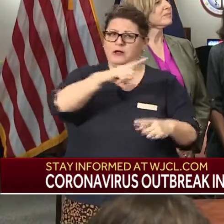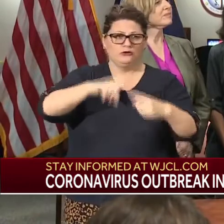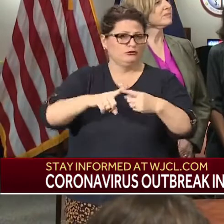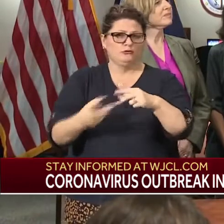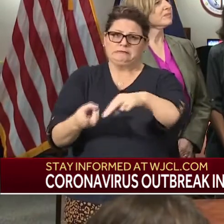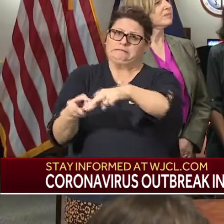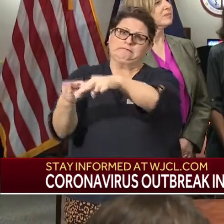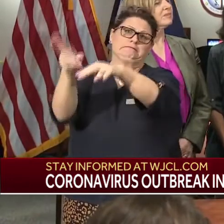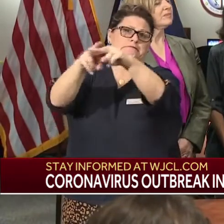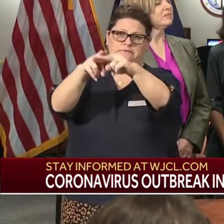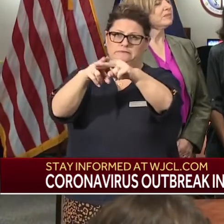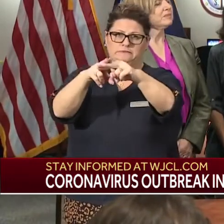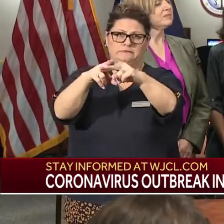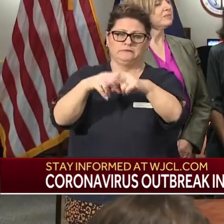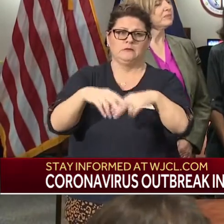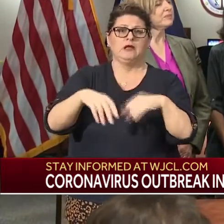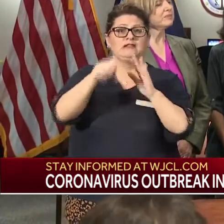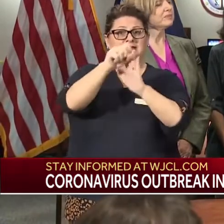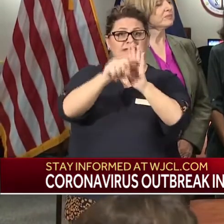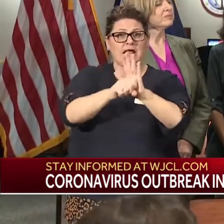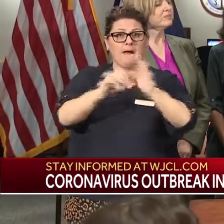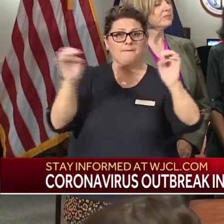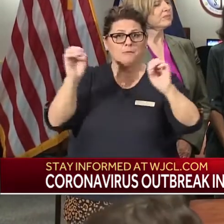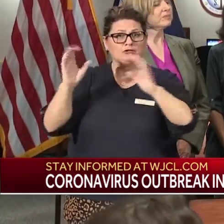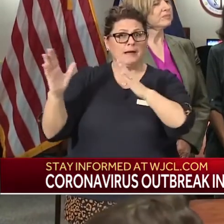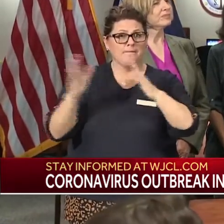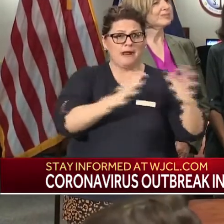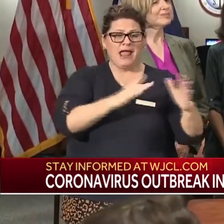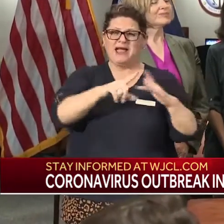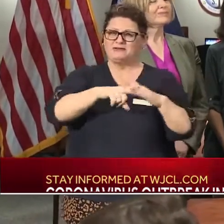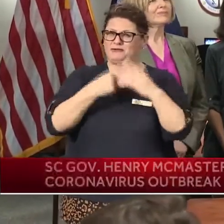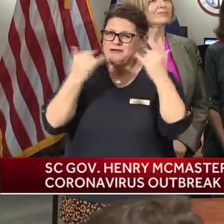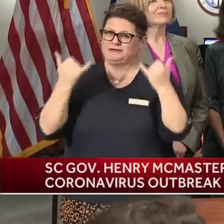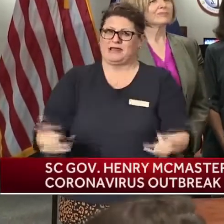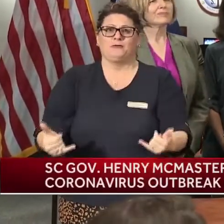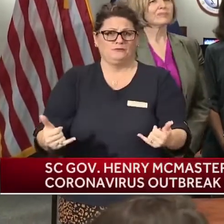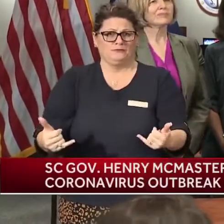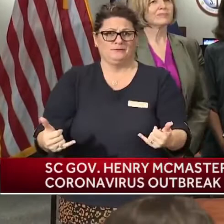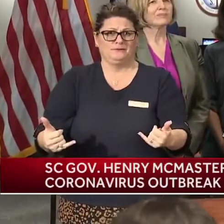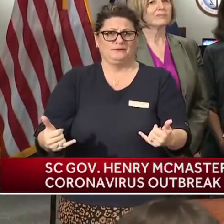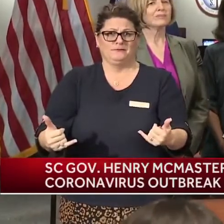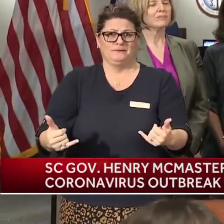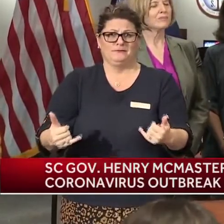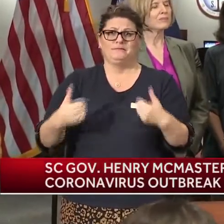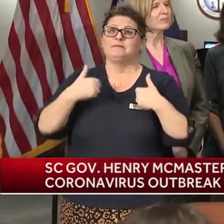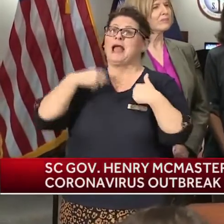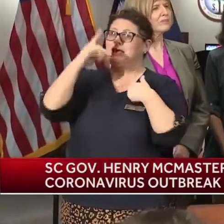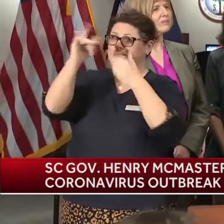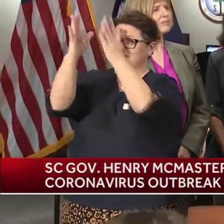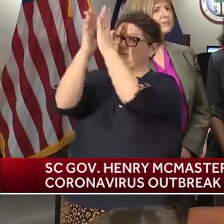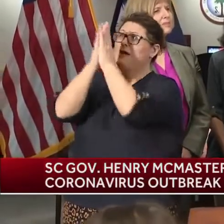AND THE STATE EMERGENCY MANAGEMENT PLAN I TO BE ACTIVATED IMMEDIATELY IN ADDITION.